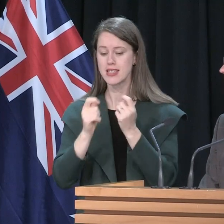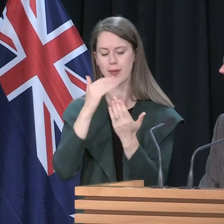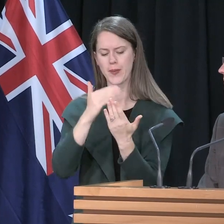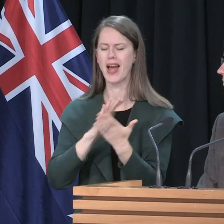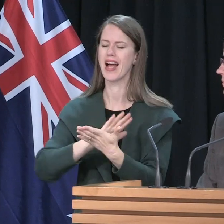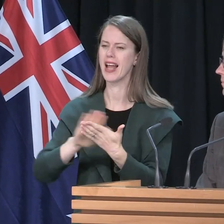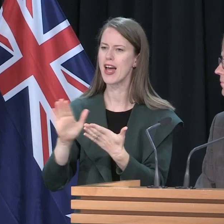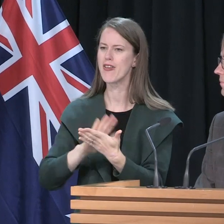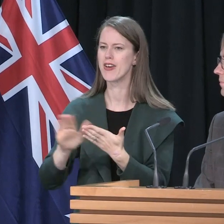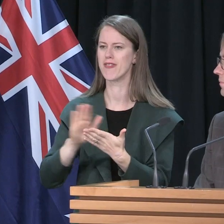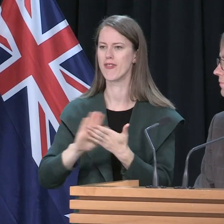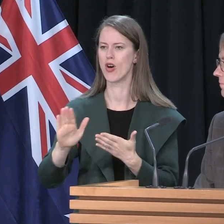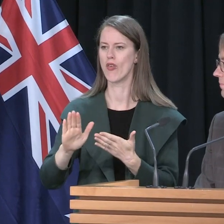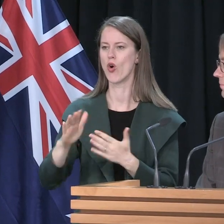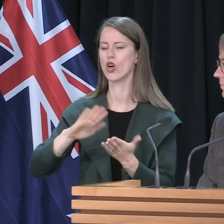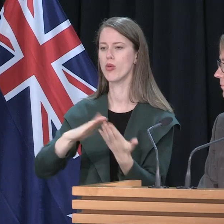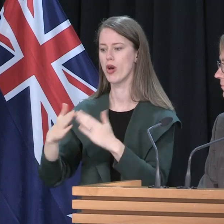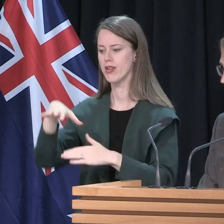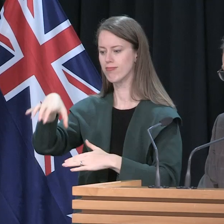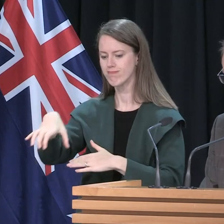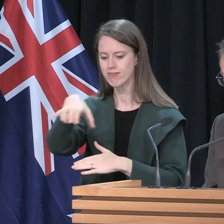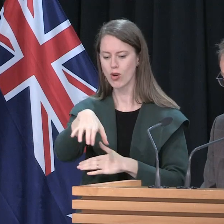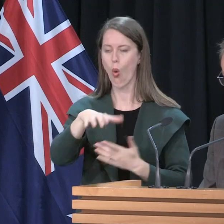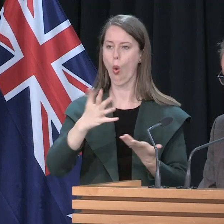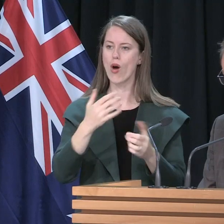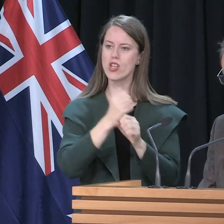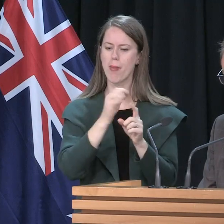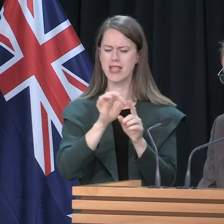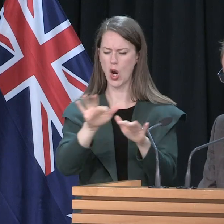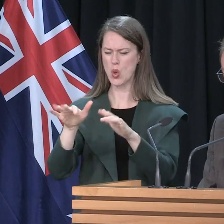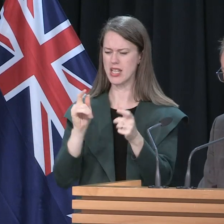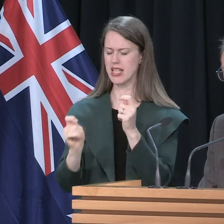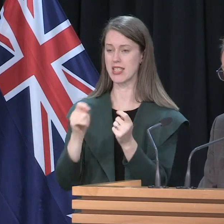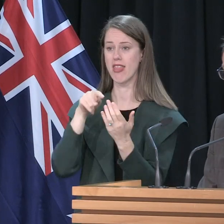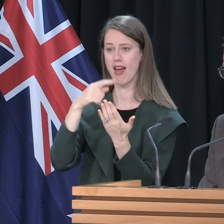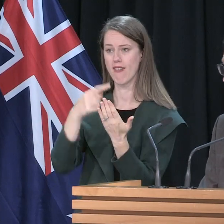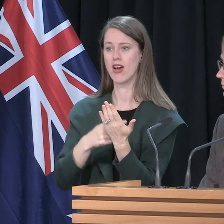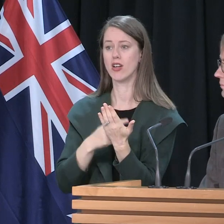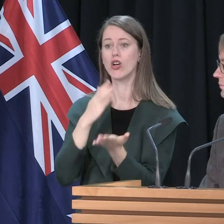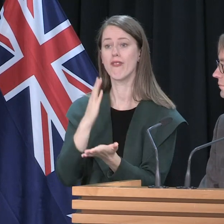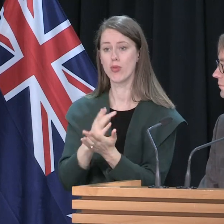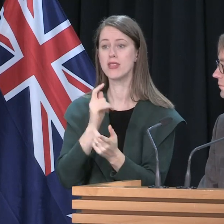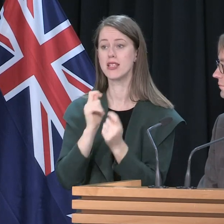Very pleased to see the updated advice on testing going out which will provide